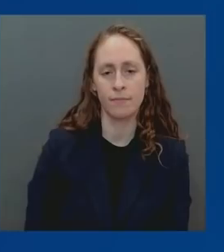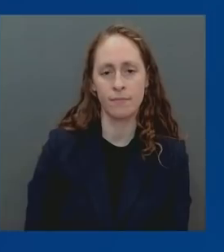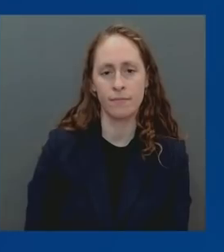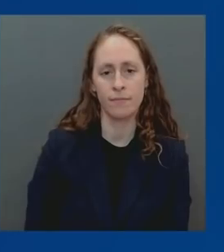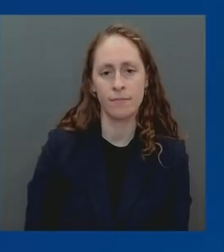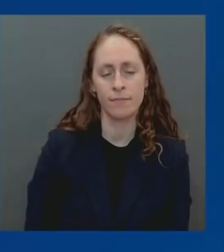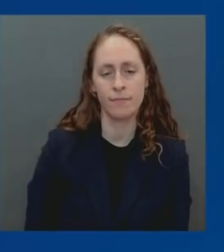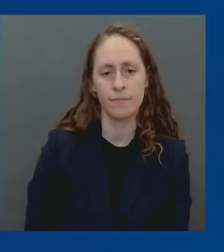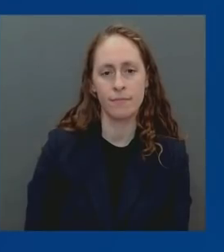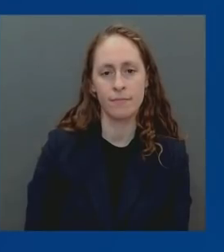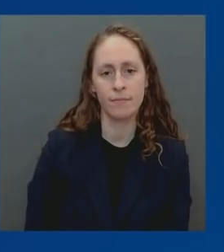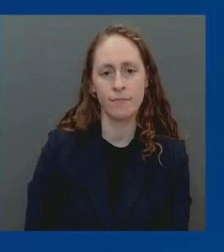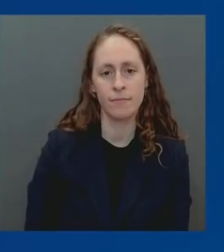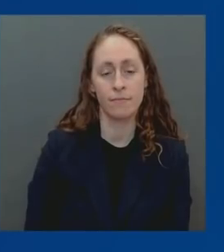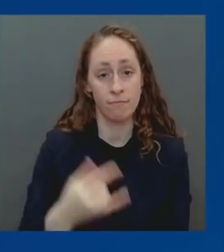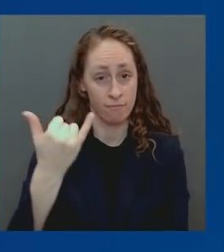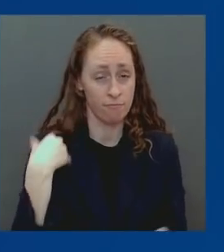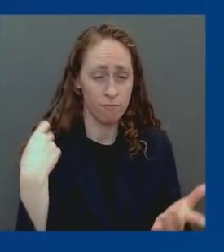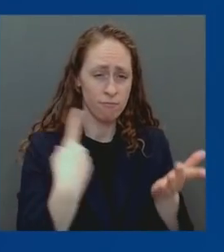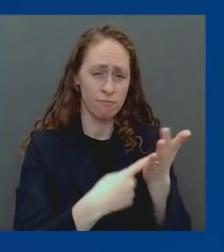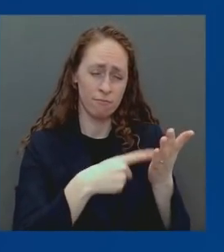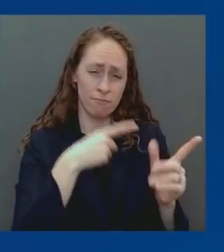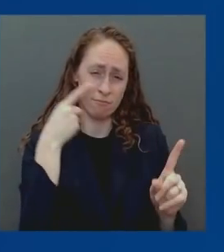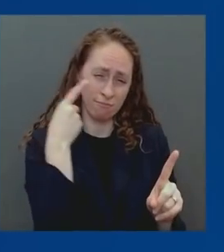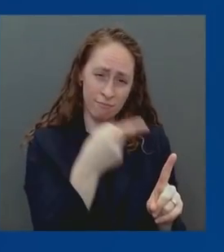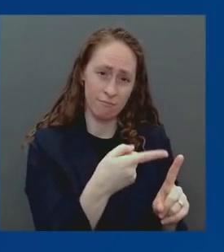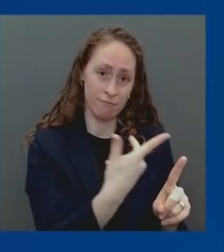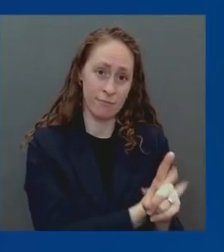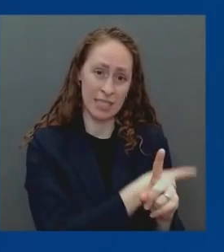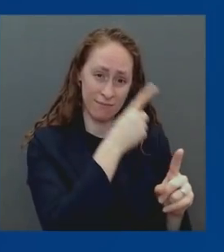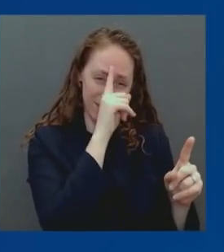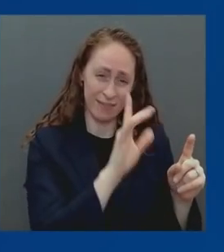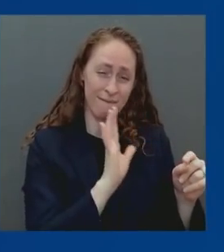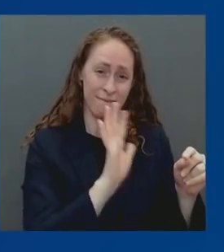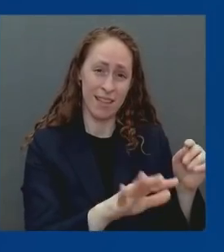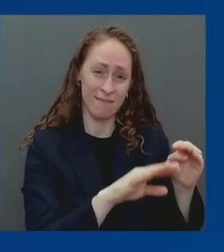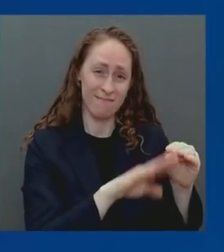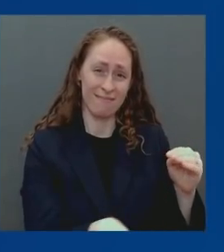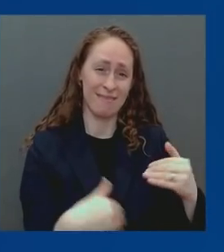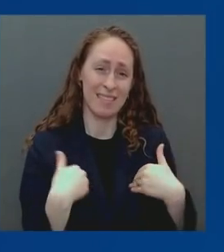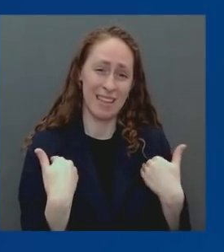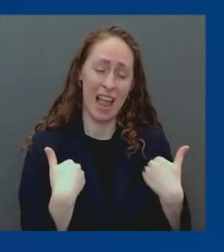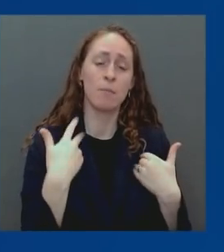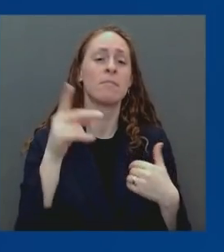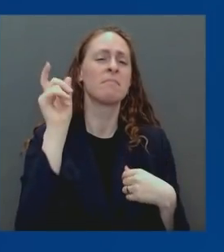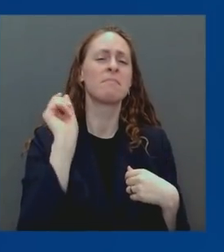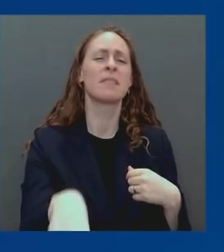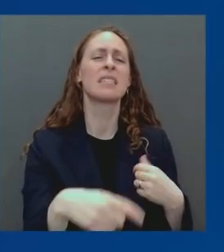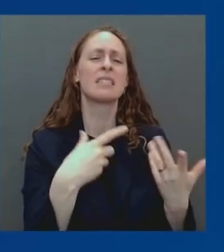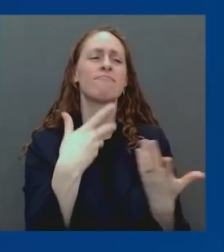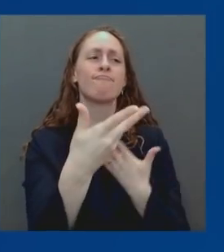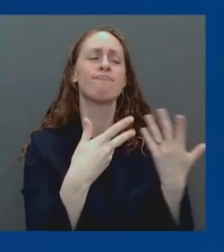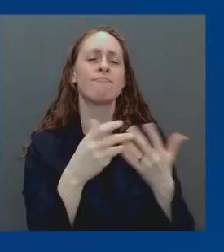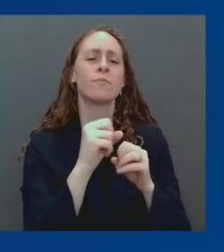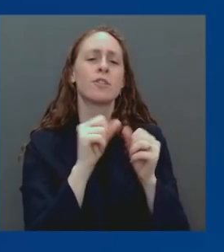local health departments, pediatricians, families, doctors, and pharmacies to ensure the vaccine is available